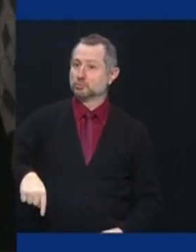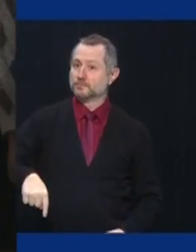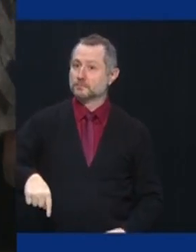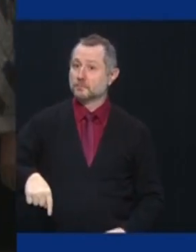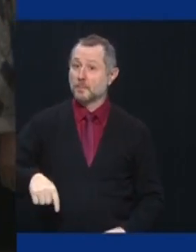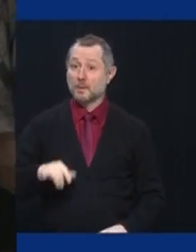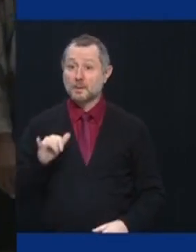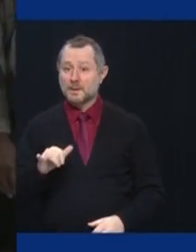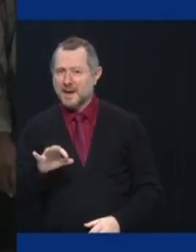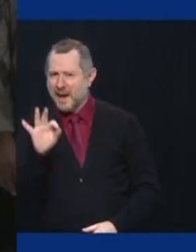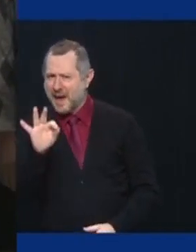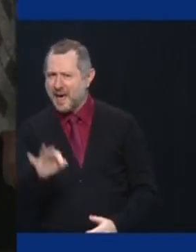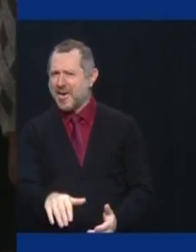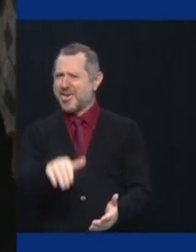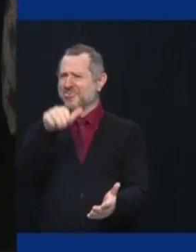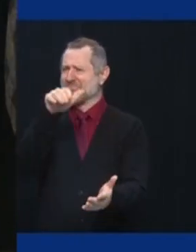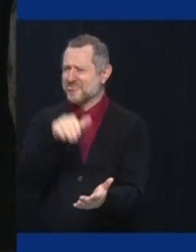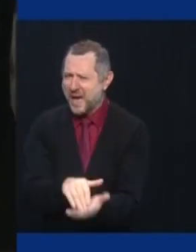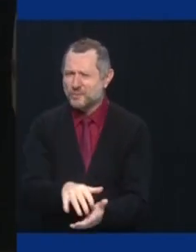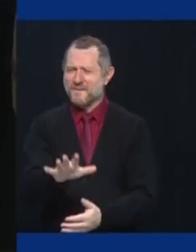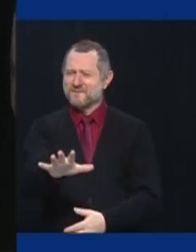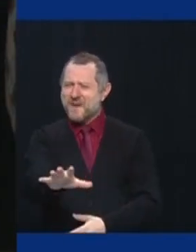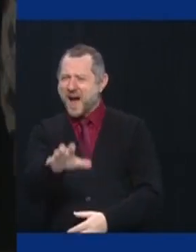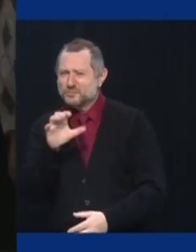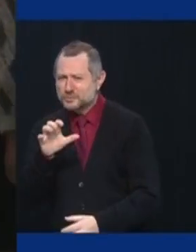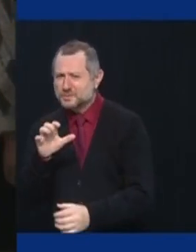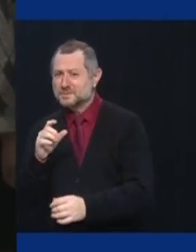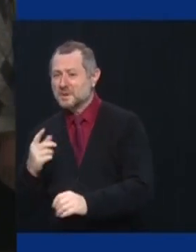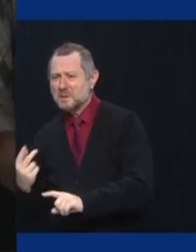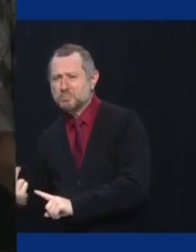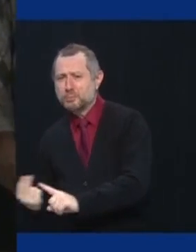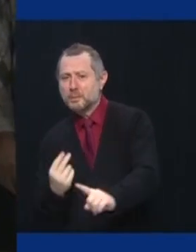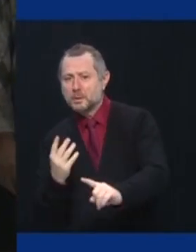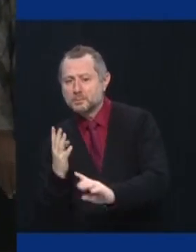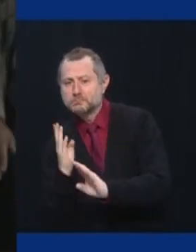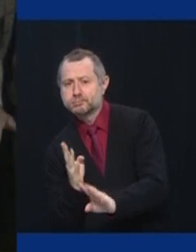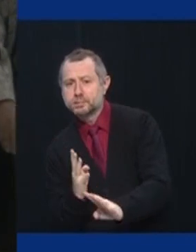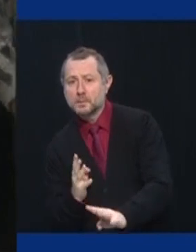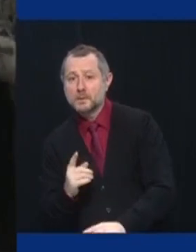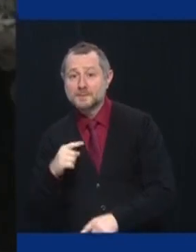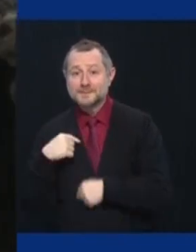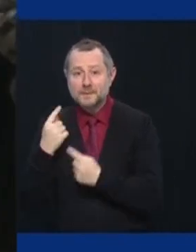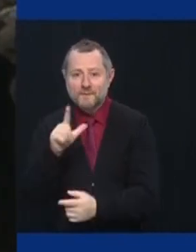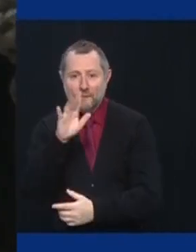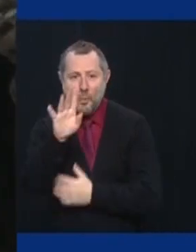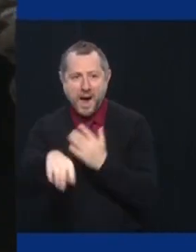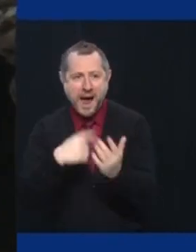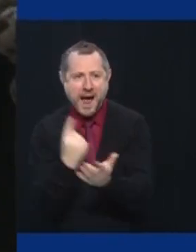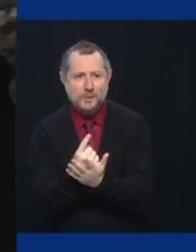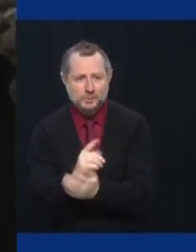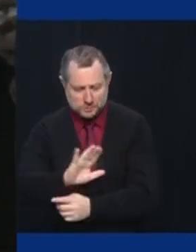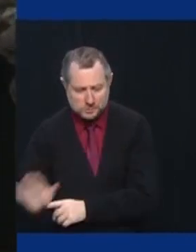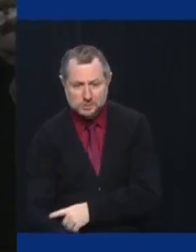LARGEST MASS VACCINATION SITE IN THE UNITED STATES OF AMERICA.